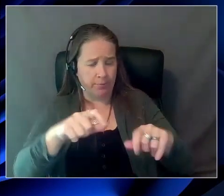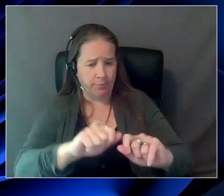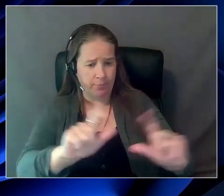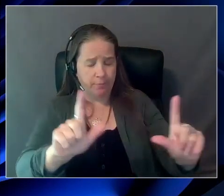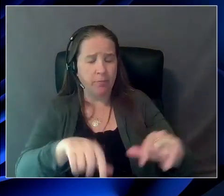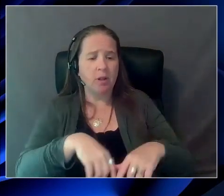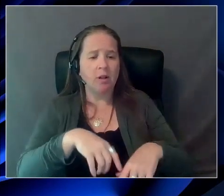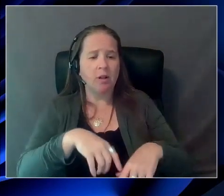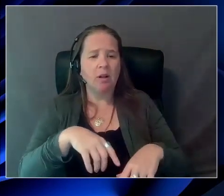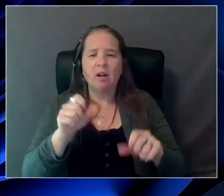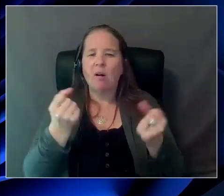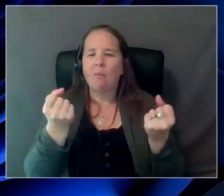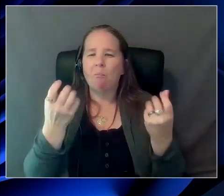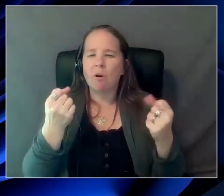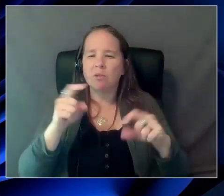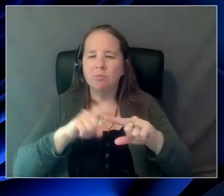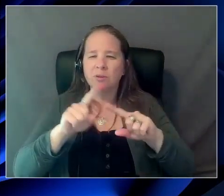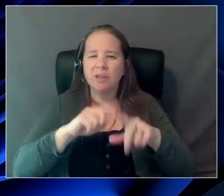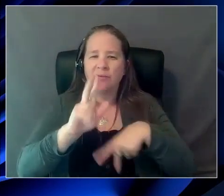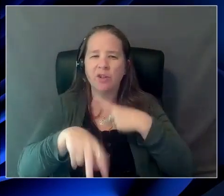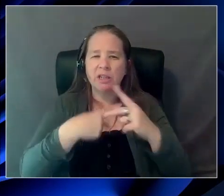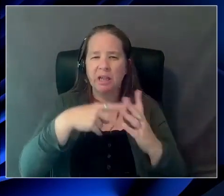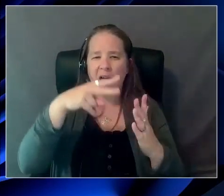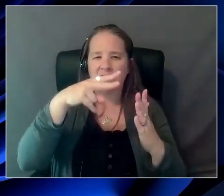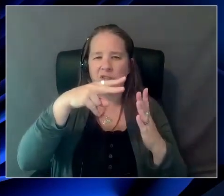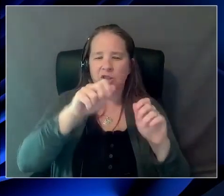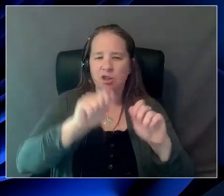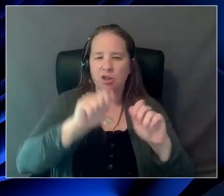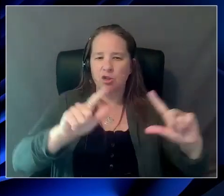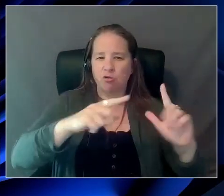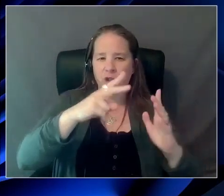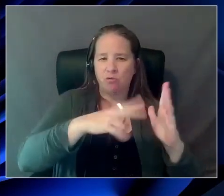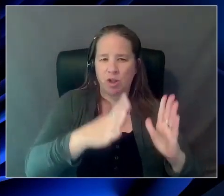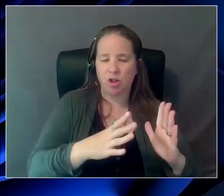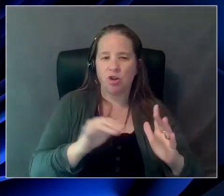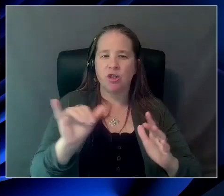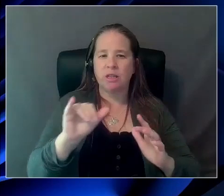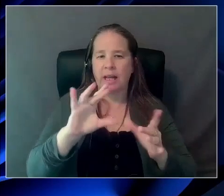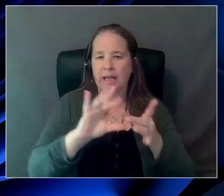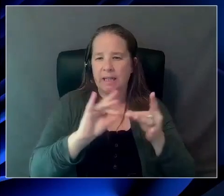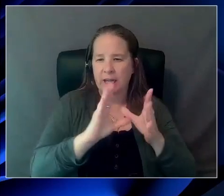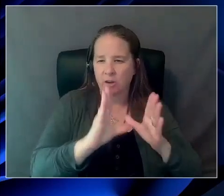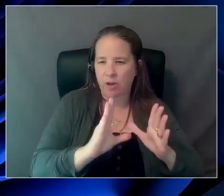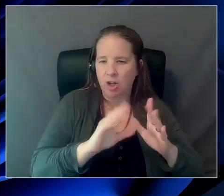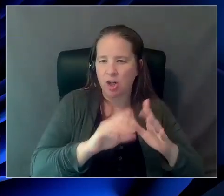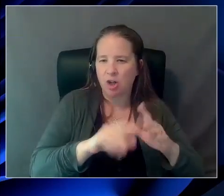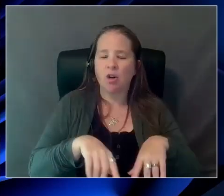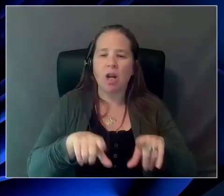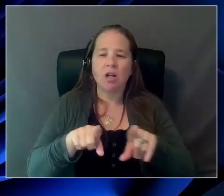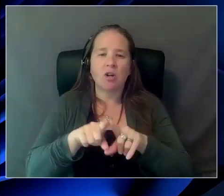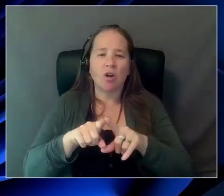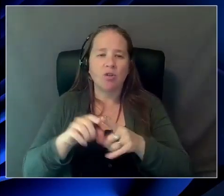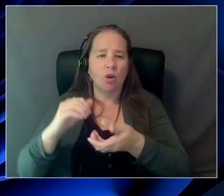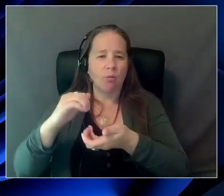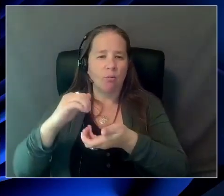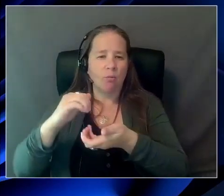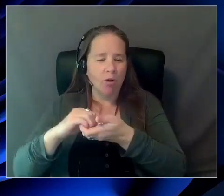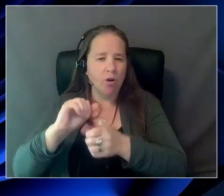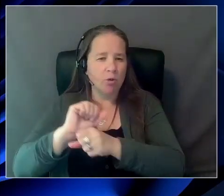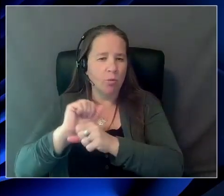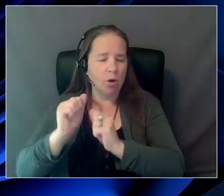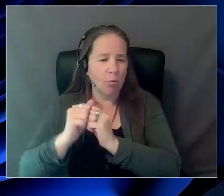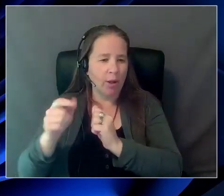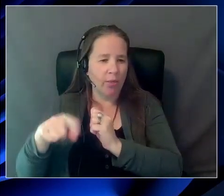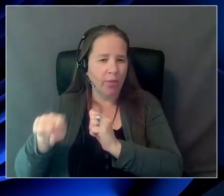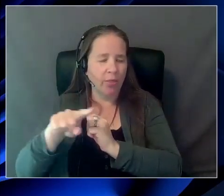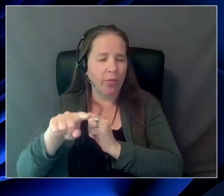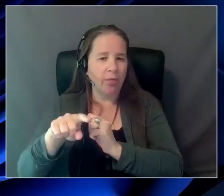Of multiple screen readers both 1st party experiences like narrator and our partners that we work with like NVDA and JAWS